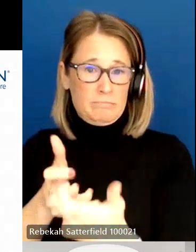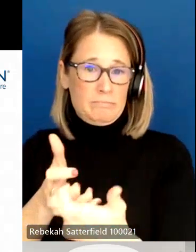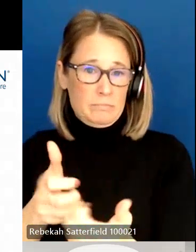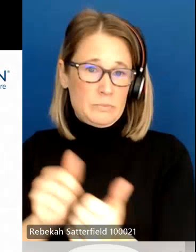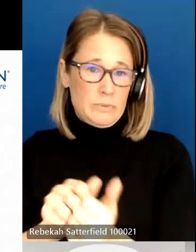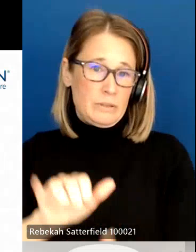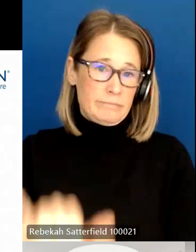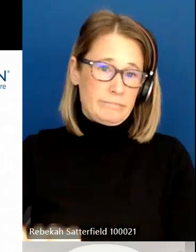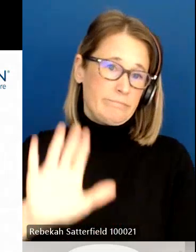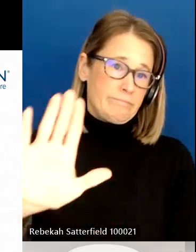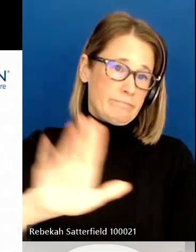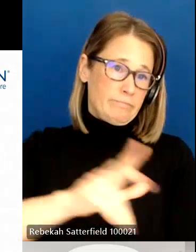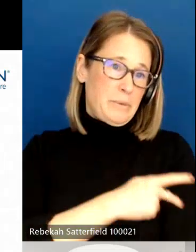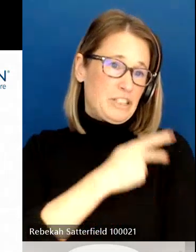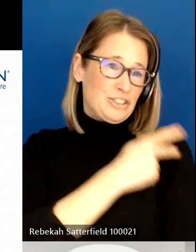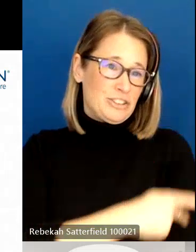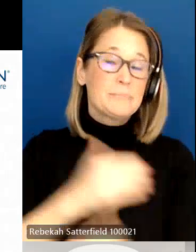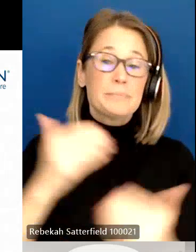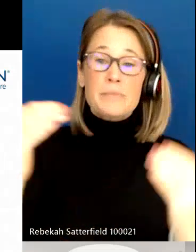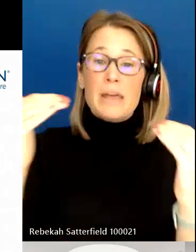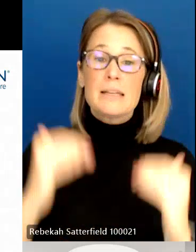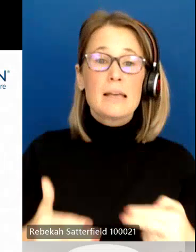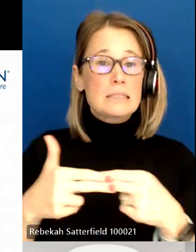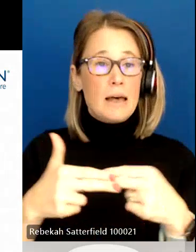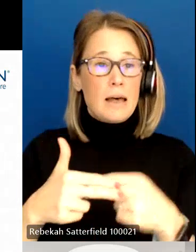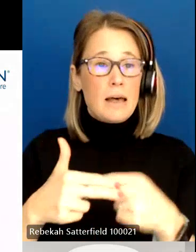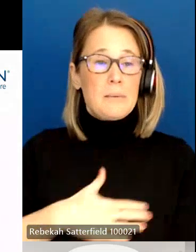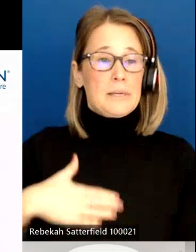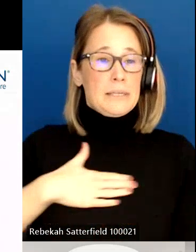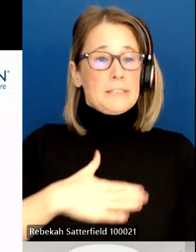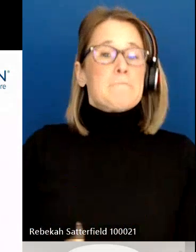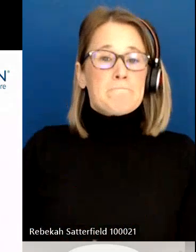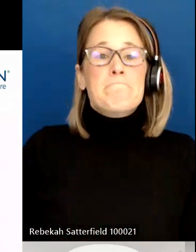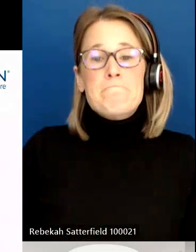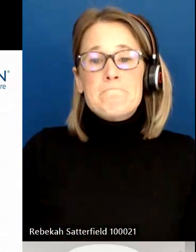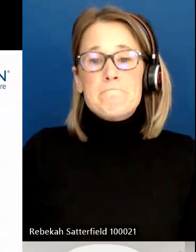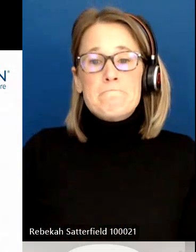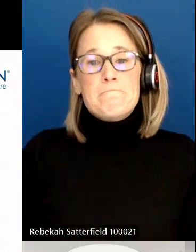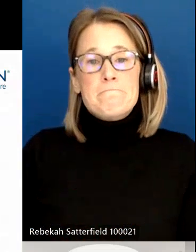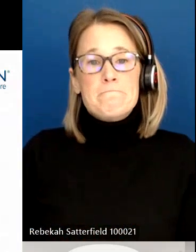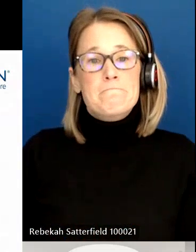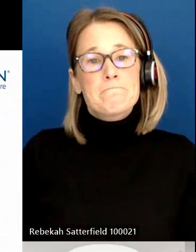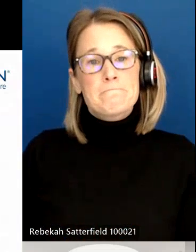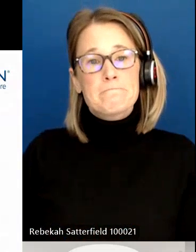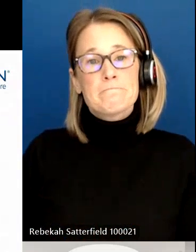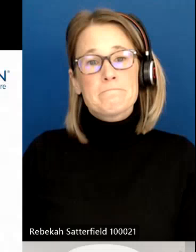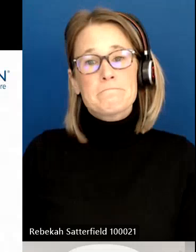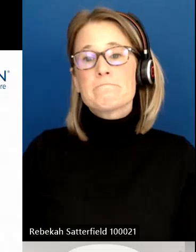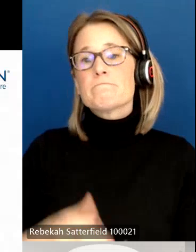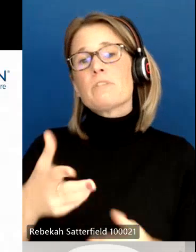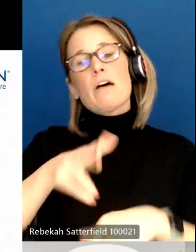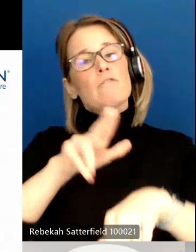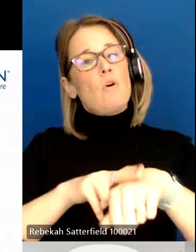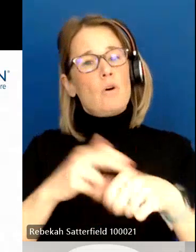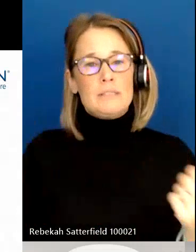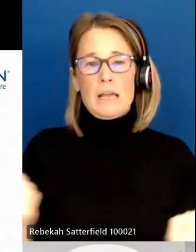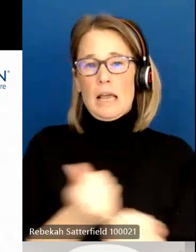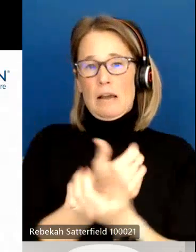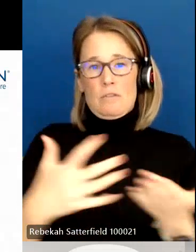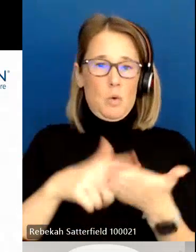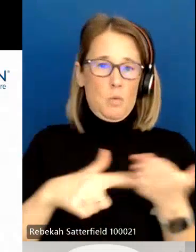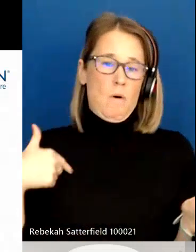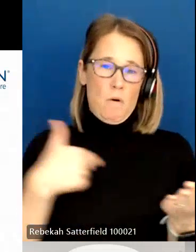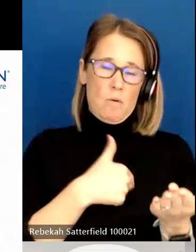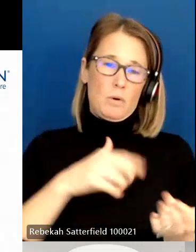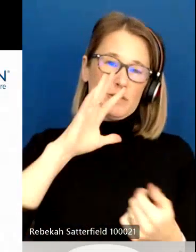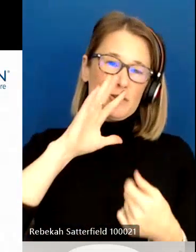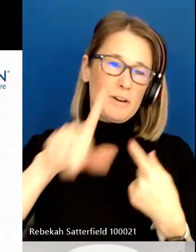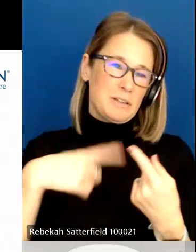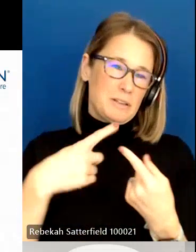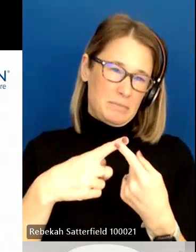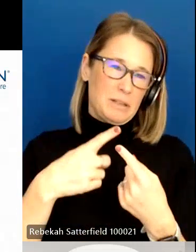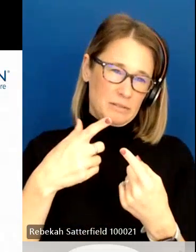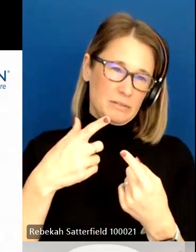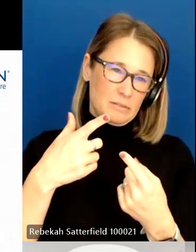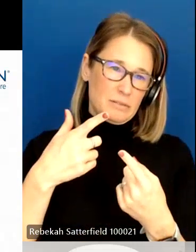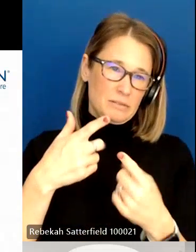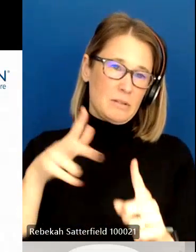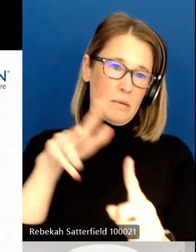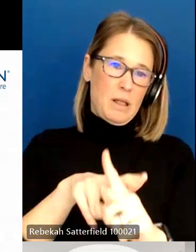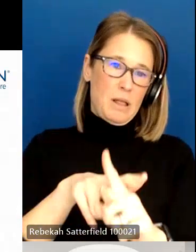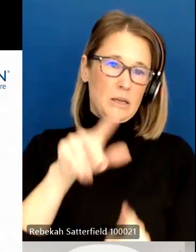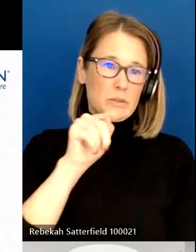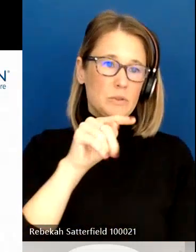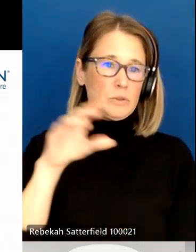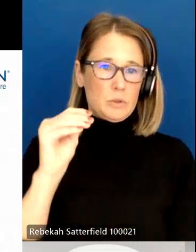please of course everything we're talking about um applies fully to limited English proficiency